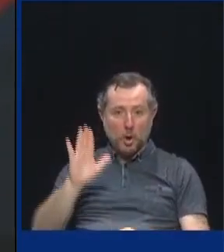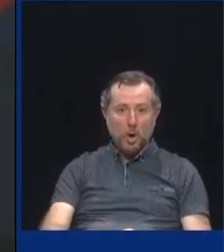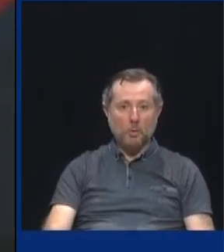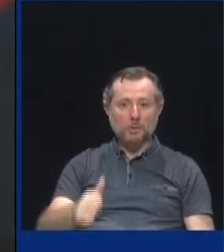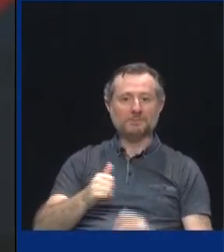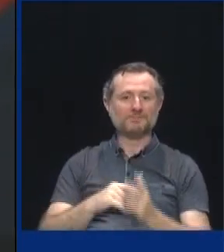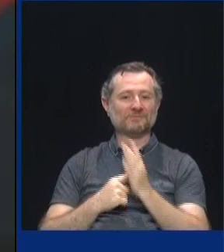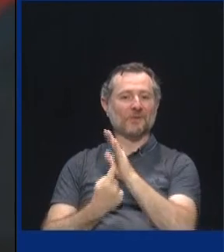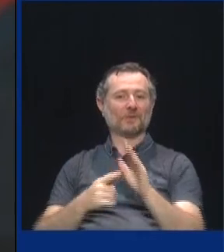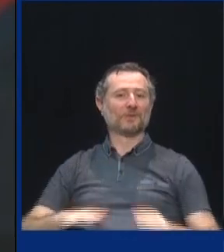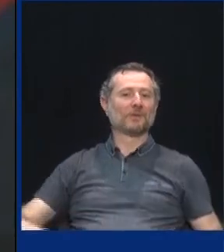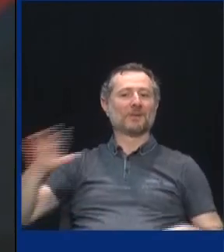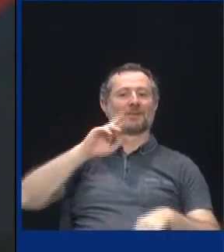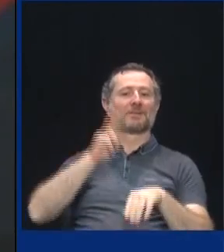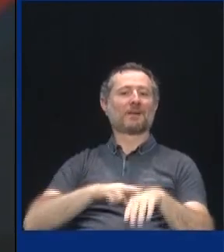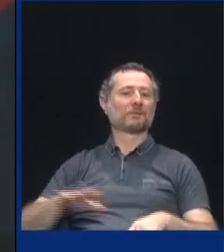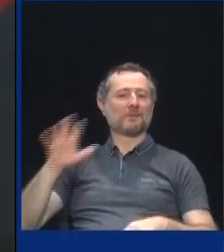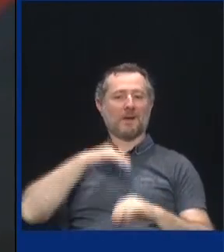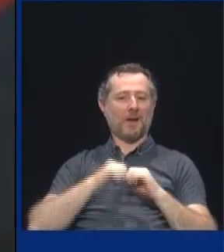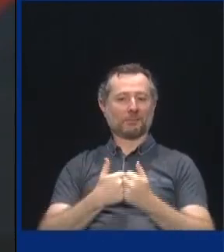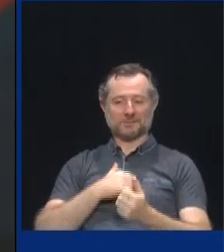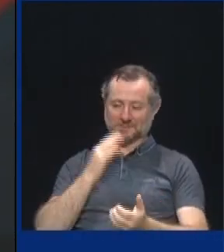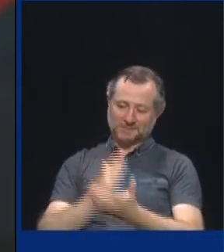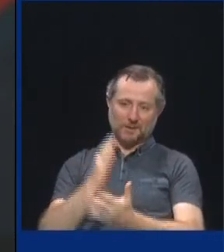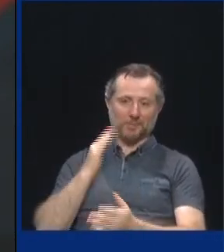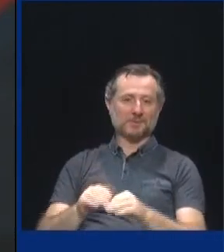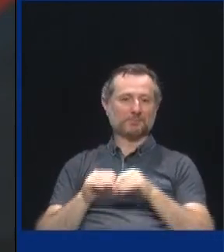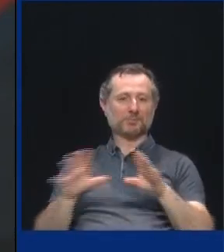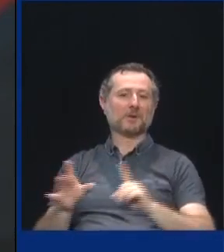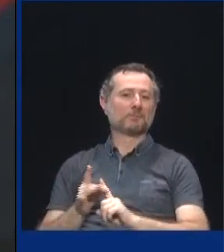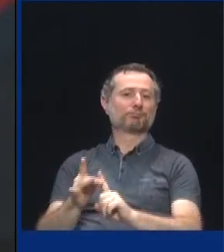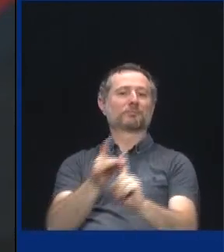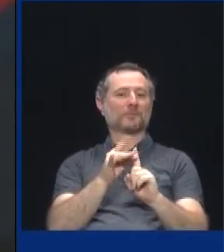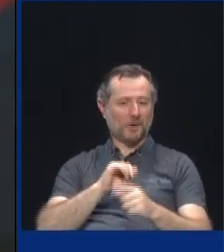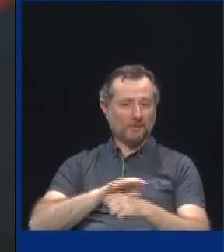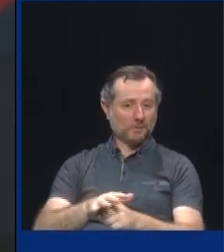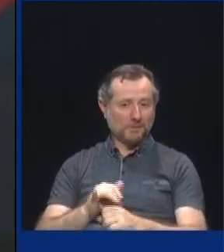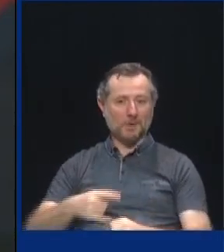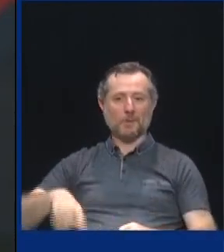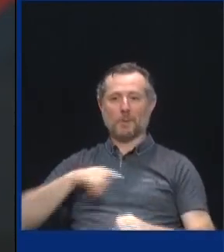INFECTION RATE TO THE LOWEST. NOW LET'S SHOW THIS NATION HOW